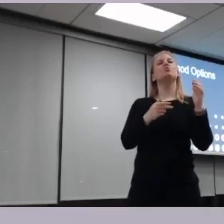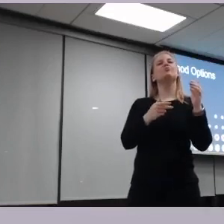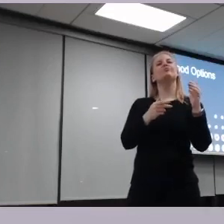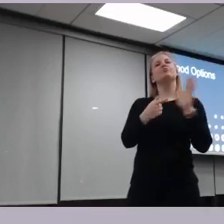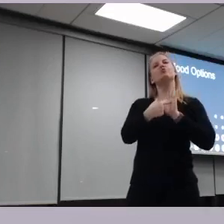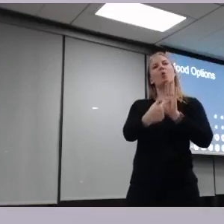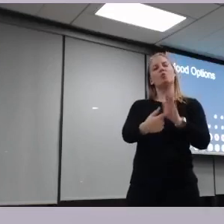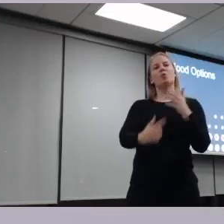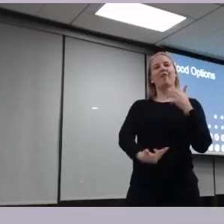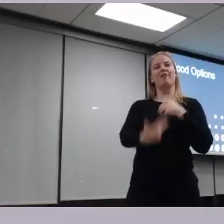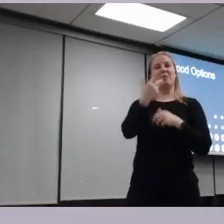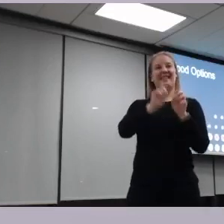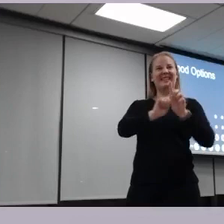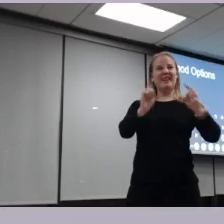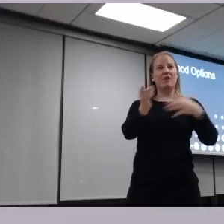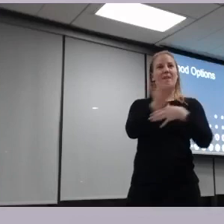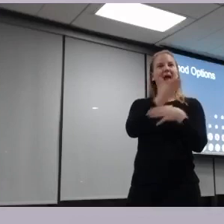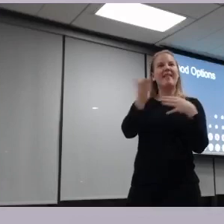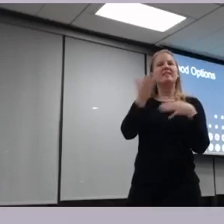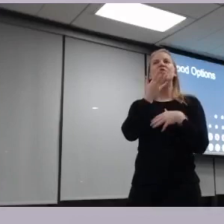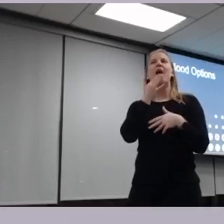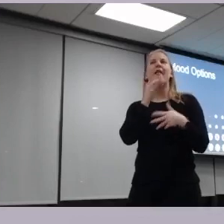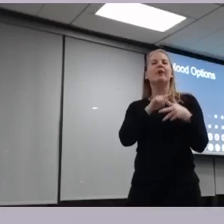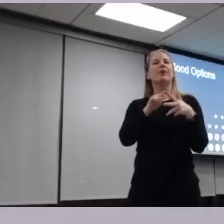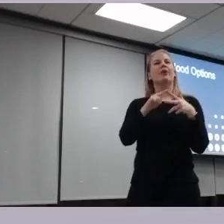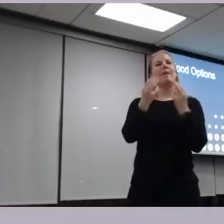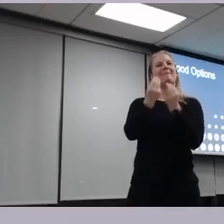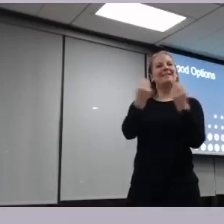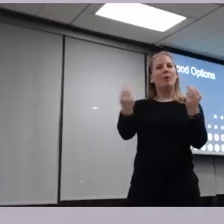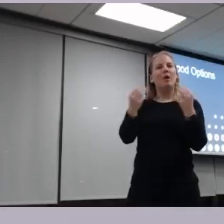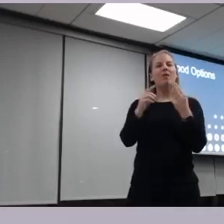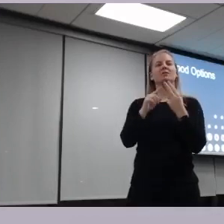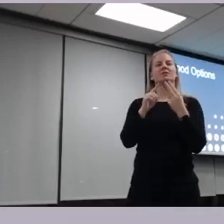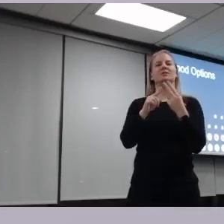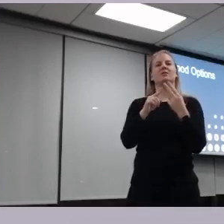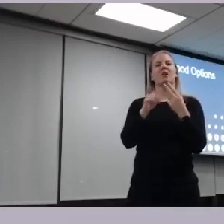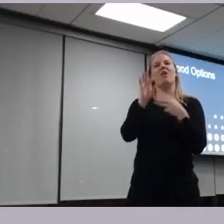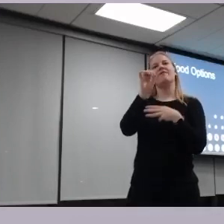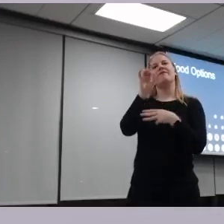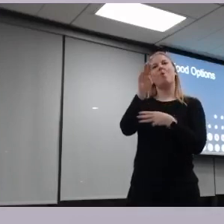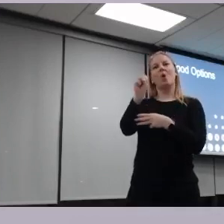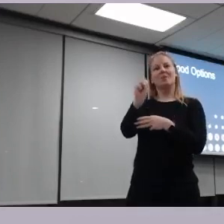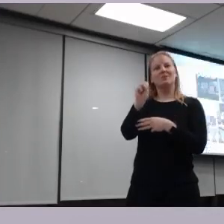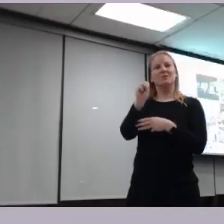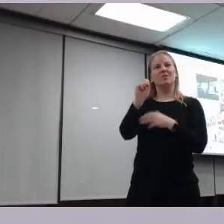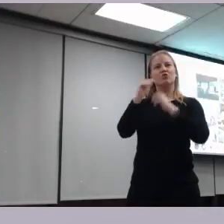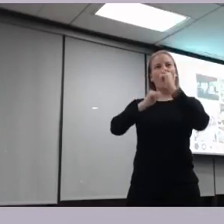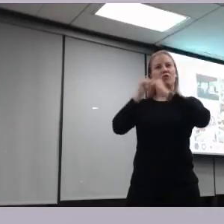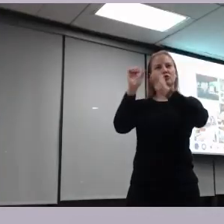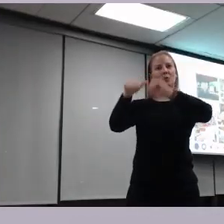materials and forms. Next slide Please